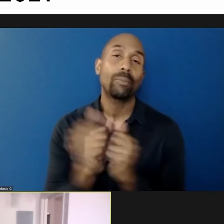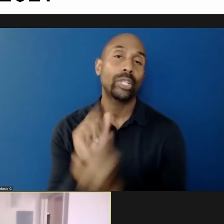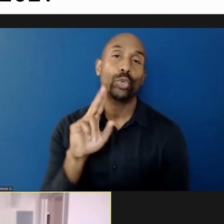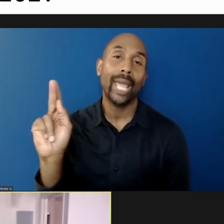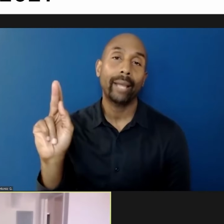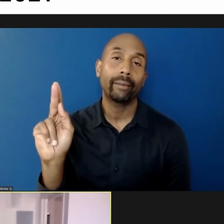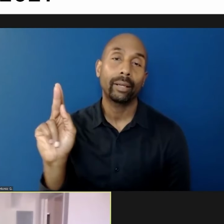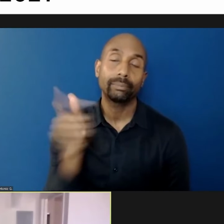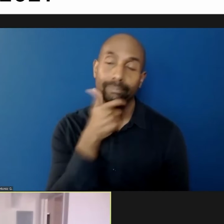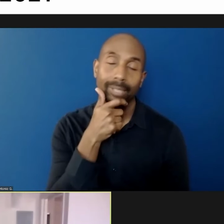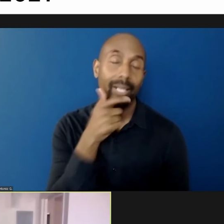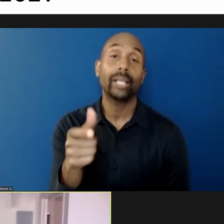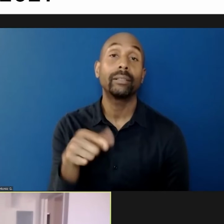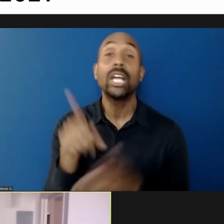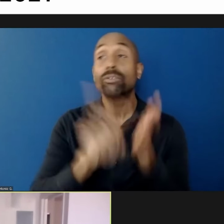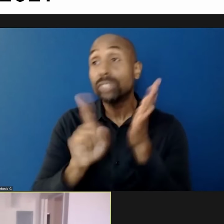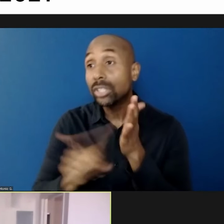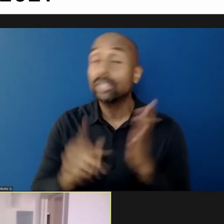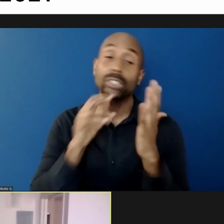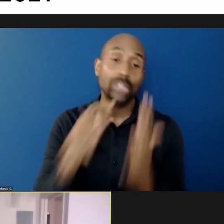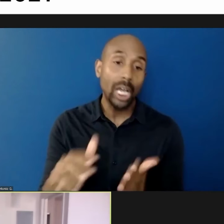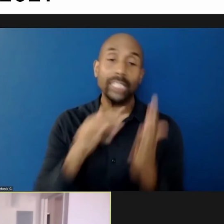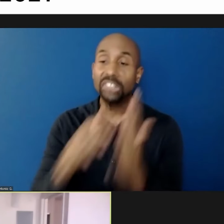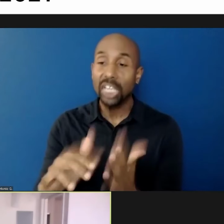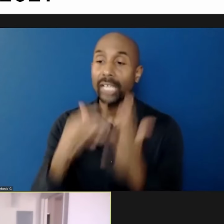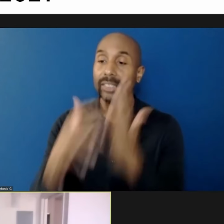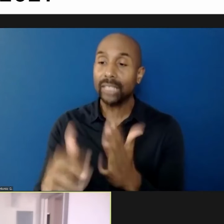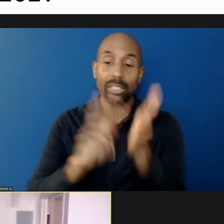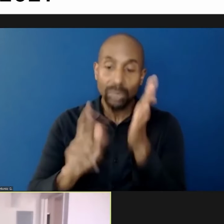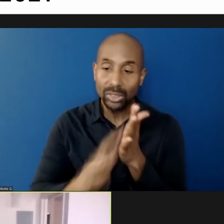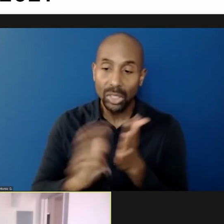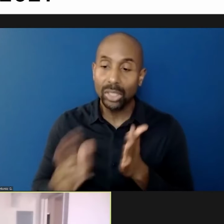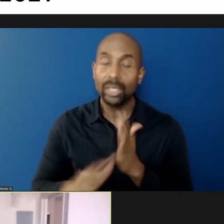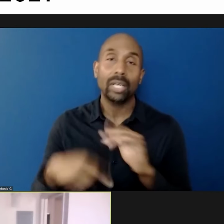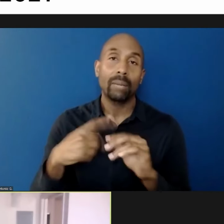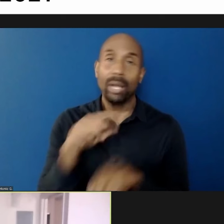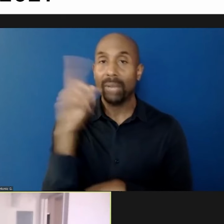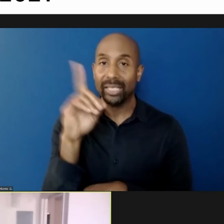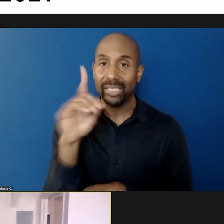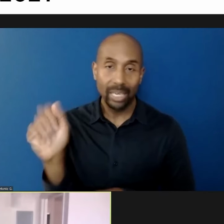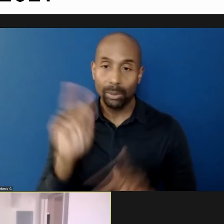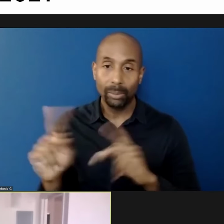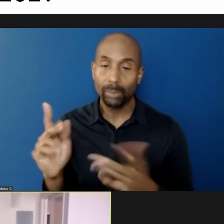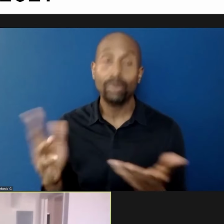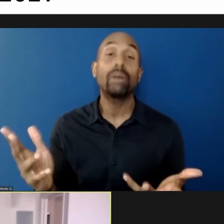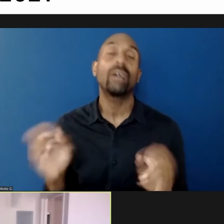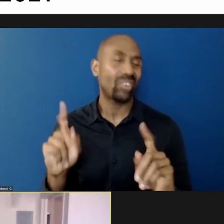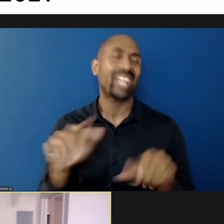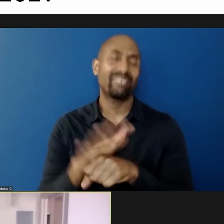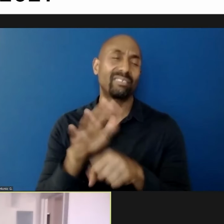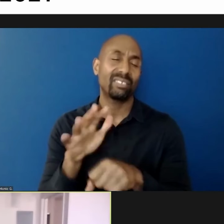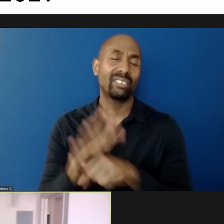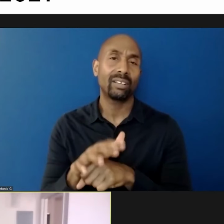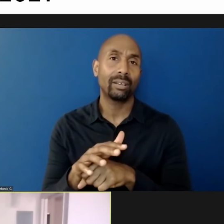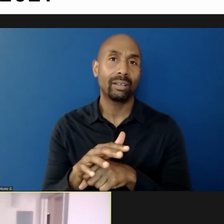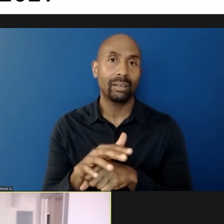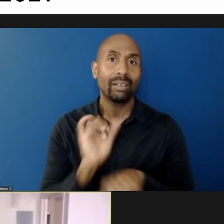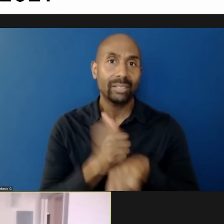on Black disabled people. It's called implementation. So we can have support and fund our group